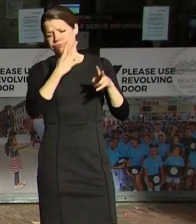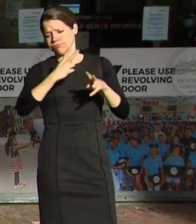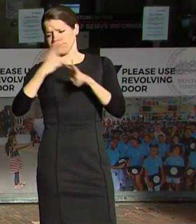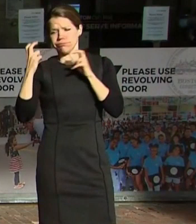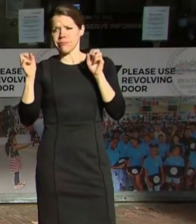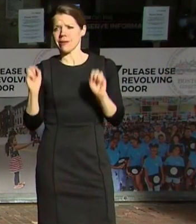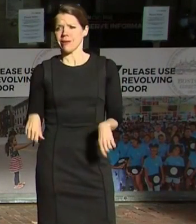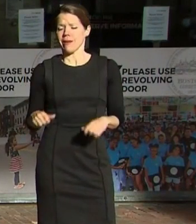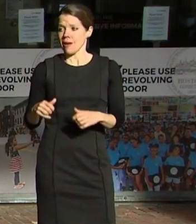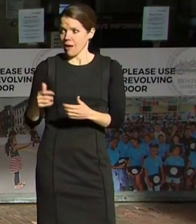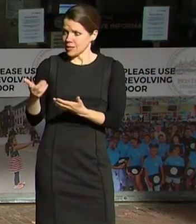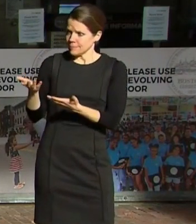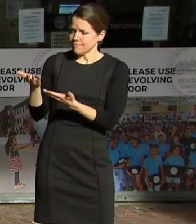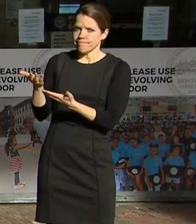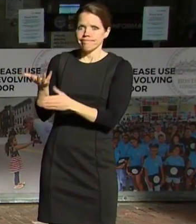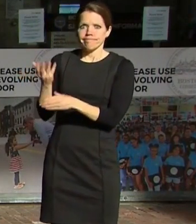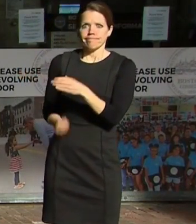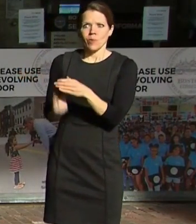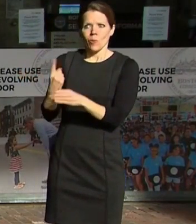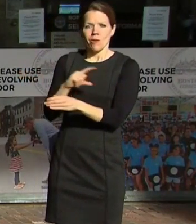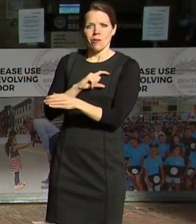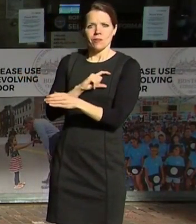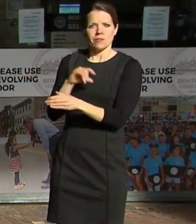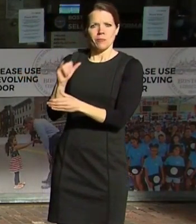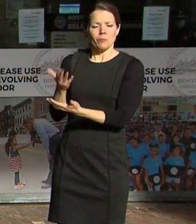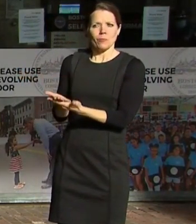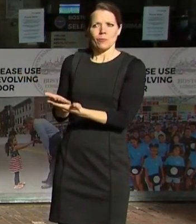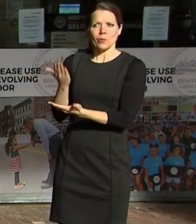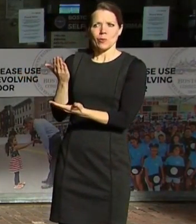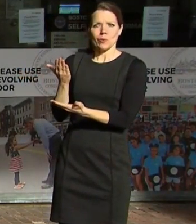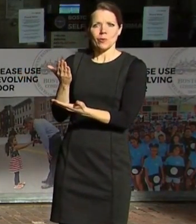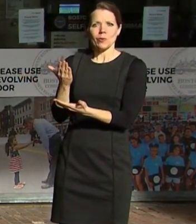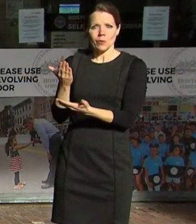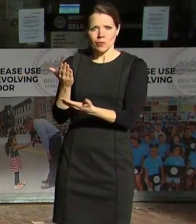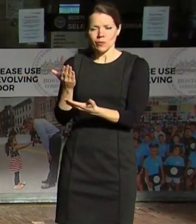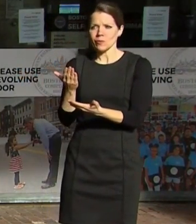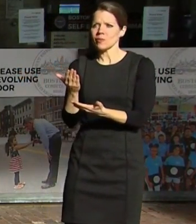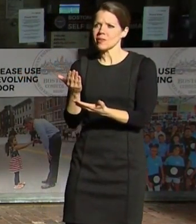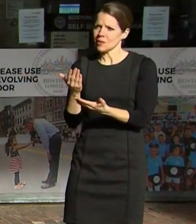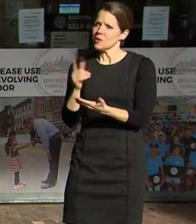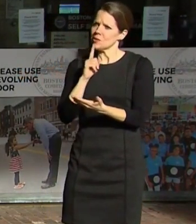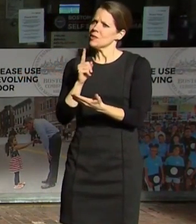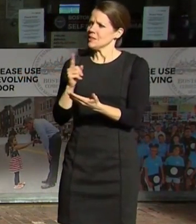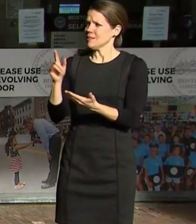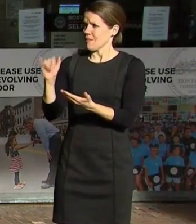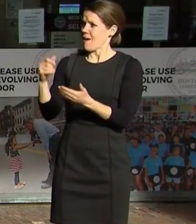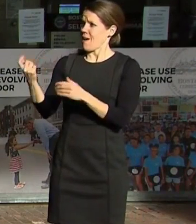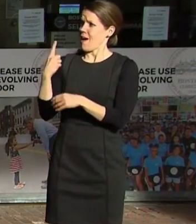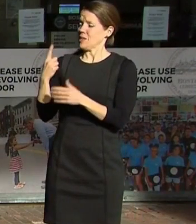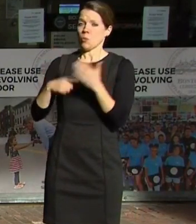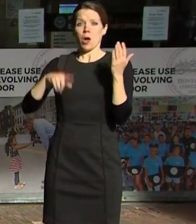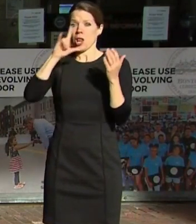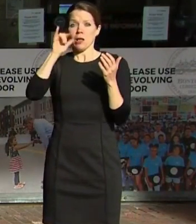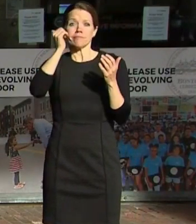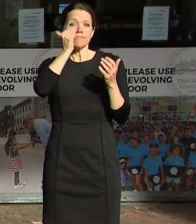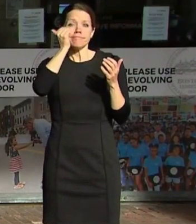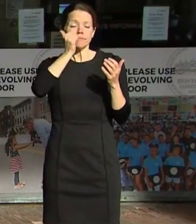SO I WOULD LIKE TO THANK THE MAYOR AND THE PRIVATE SECTOR FOR THOSE WHO HAVE PROVIDED EQUIPMENT FOR US. AND TAKE INTO